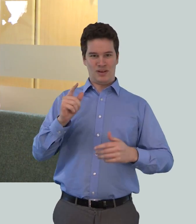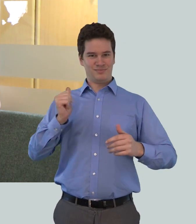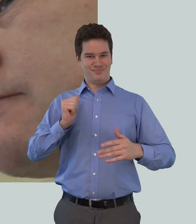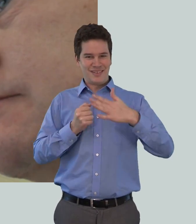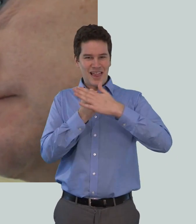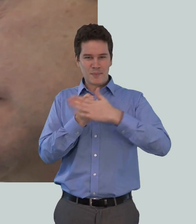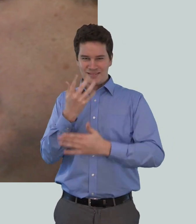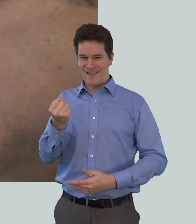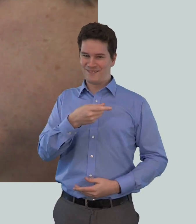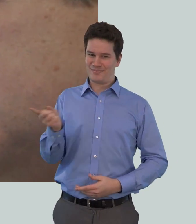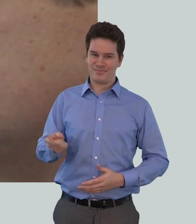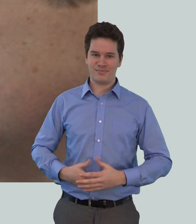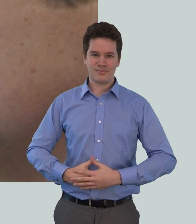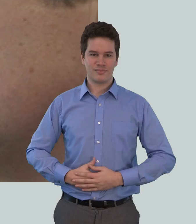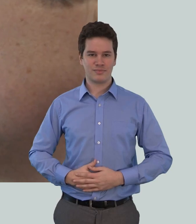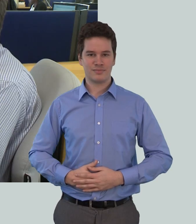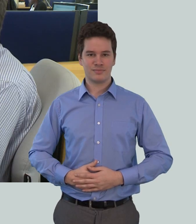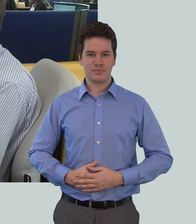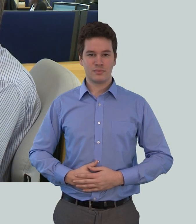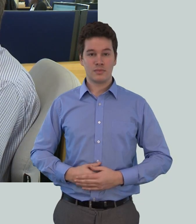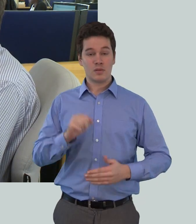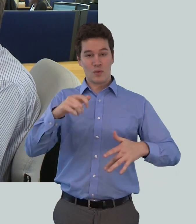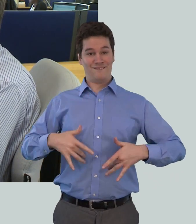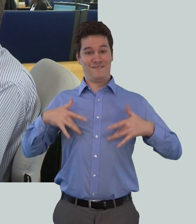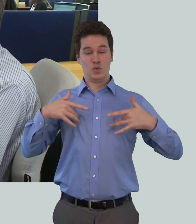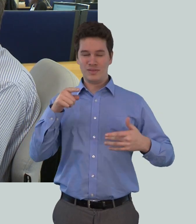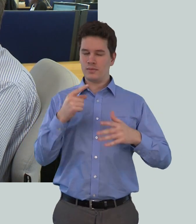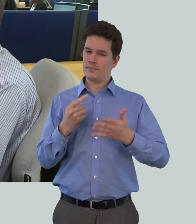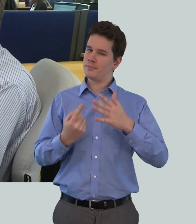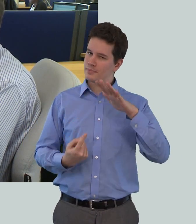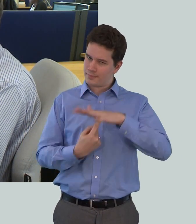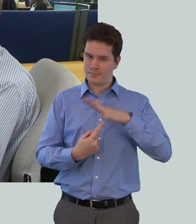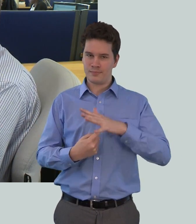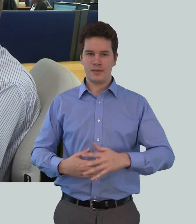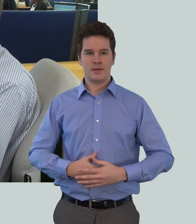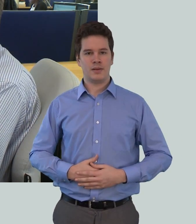of any limitation you would have. It’s more your own viewpoint that matters.